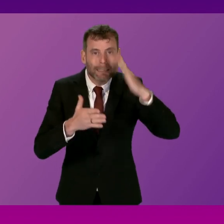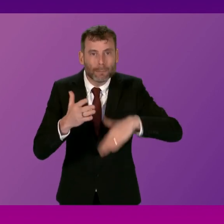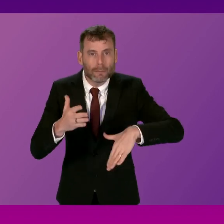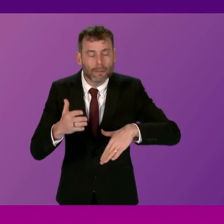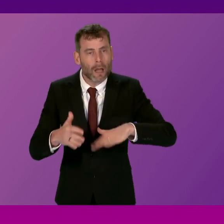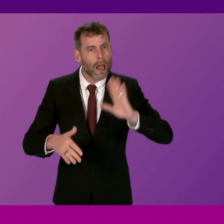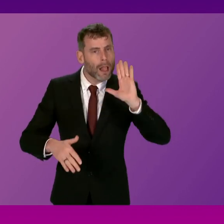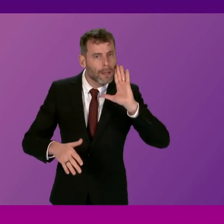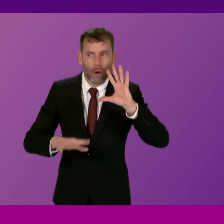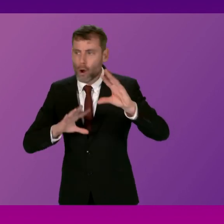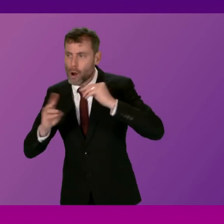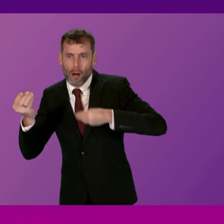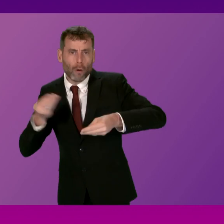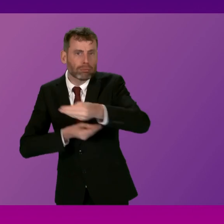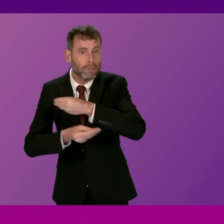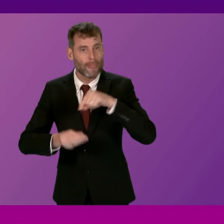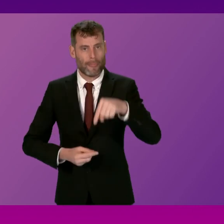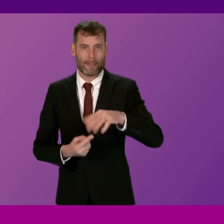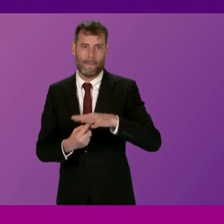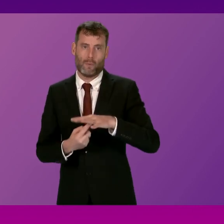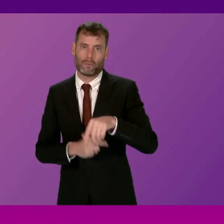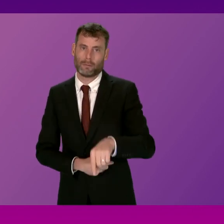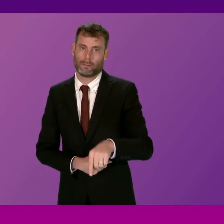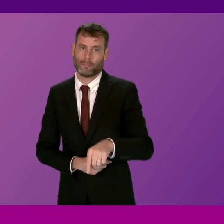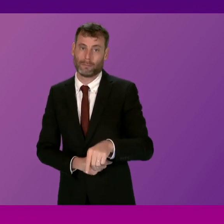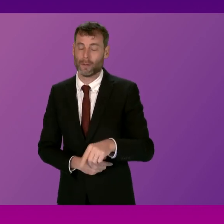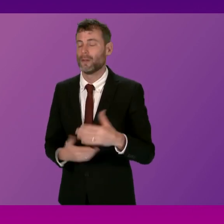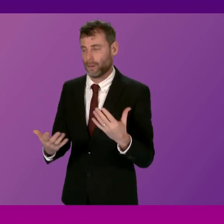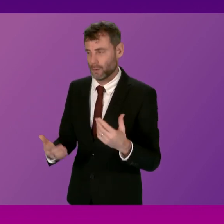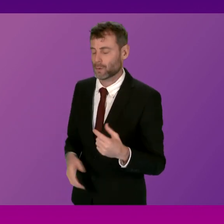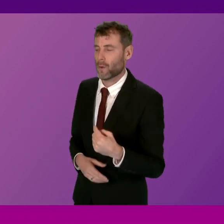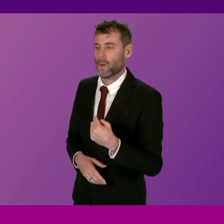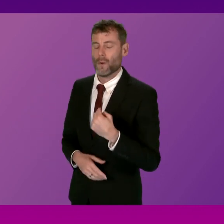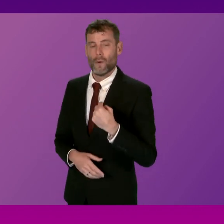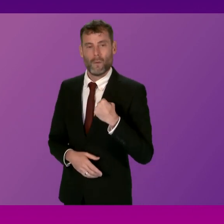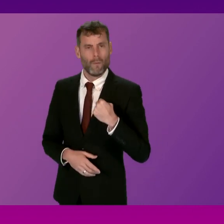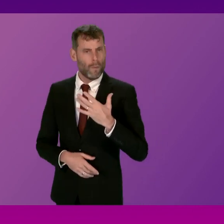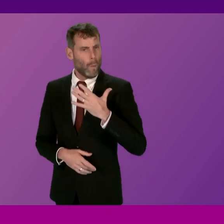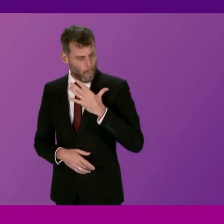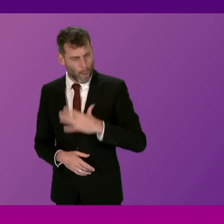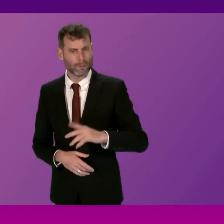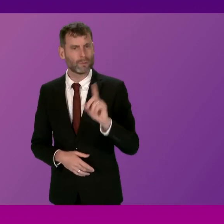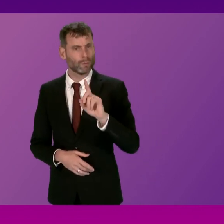I am sure that all of us in the chamber have a keen desire to be part of the solutions for improving the lives of disabled folk in Scotland.